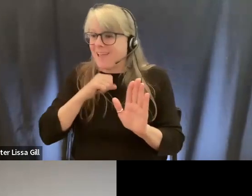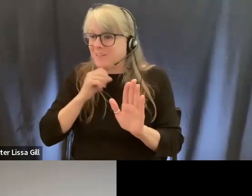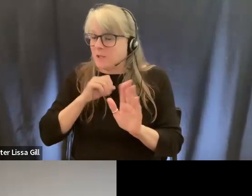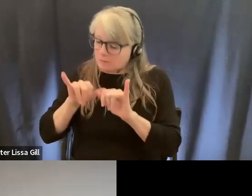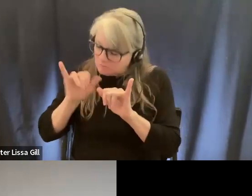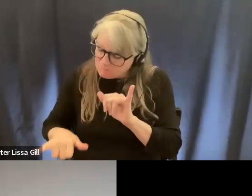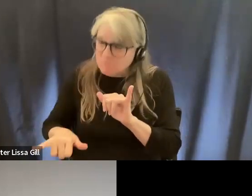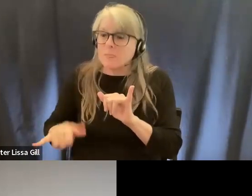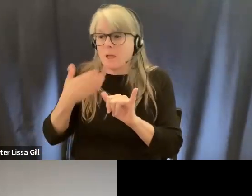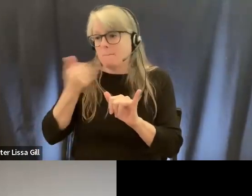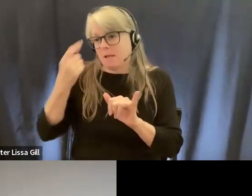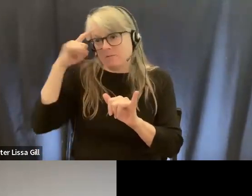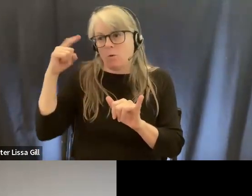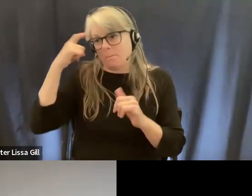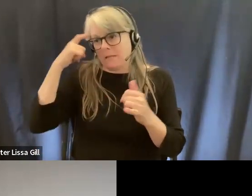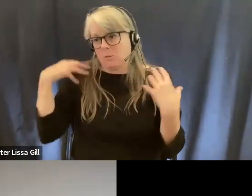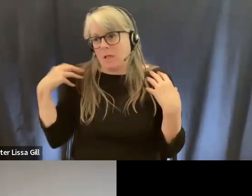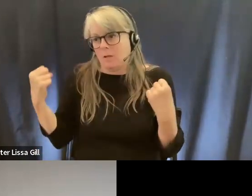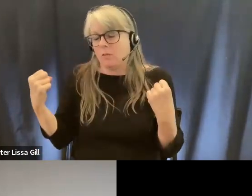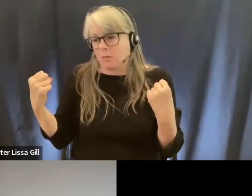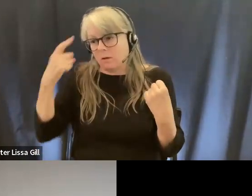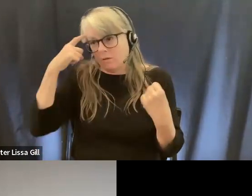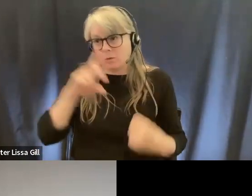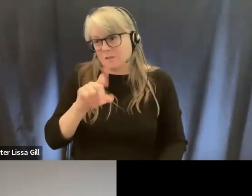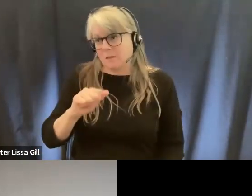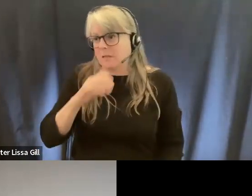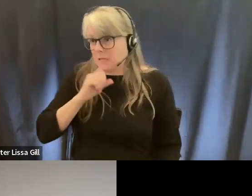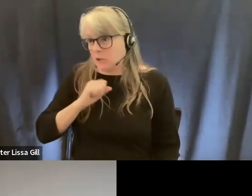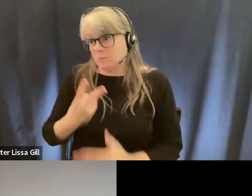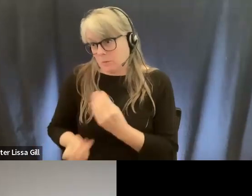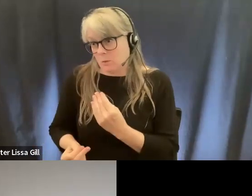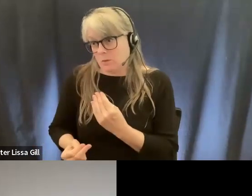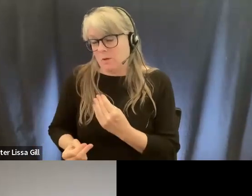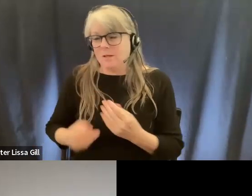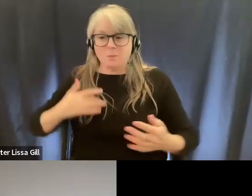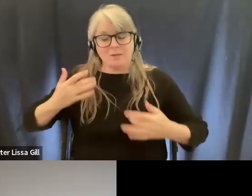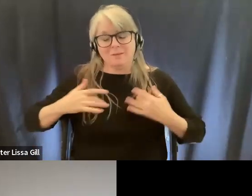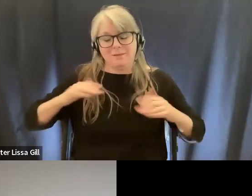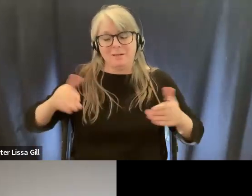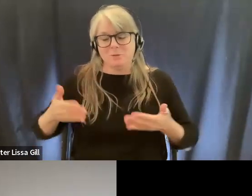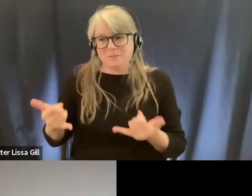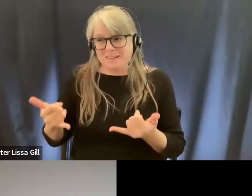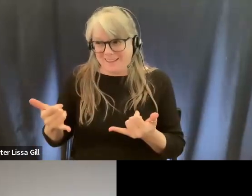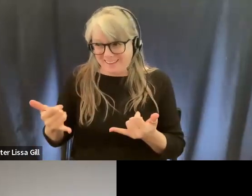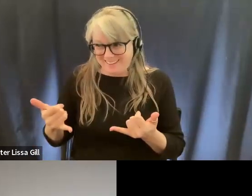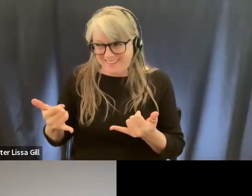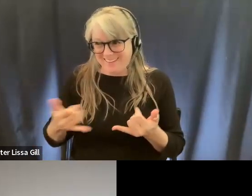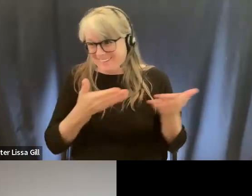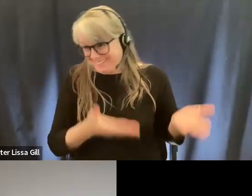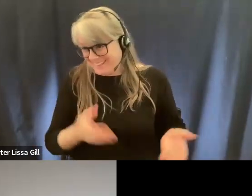So I'm excited to introduce to you today Hasha, Lampian, Dameron.